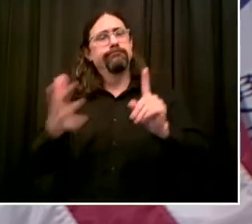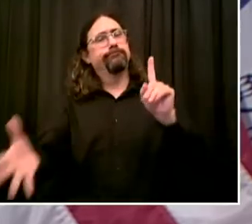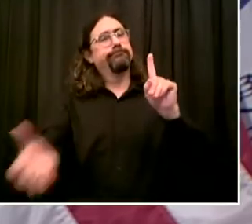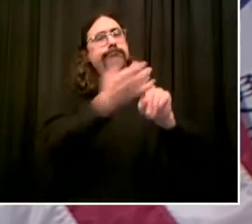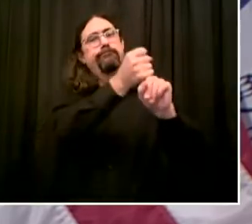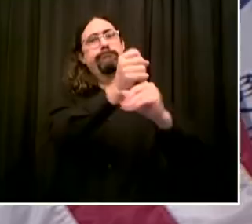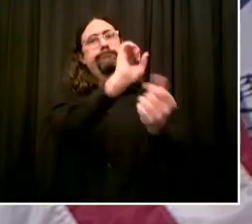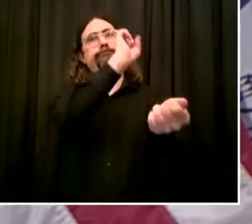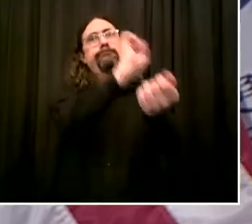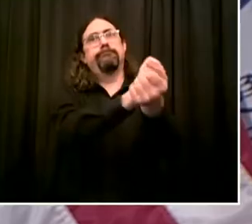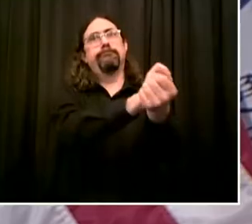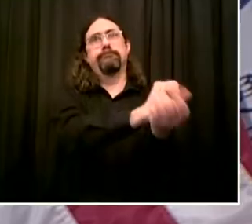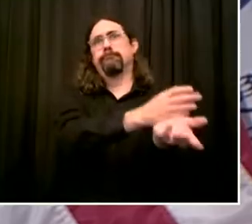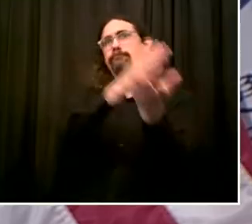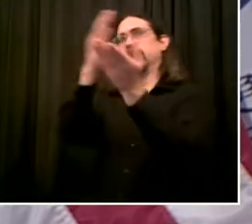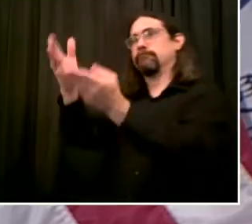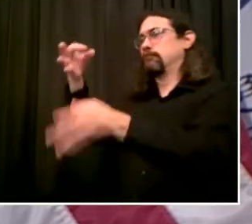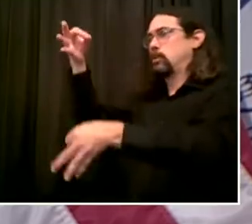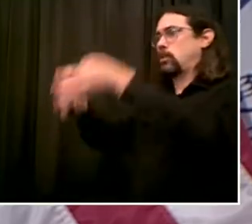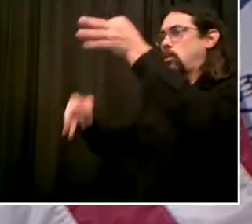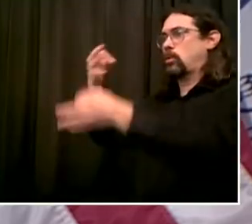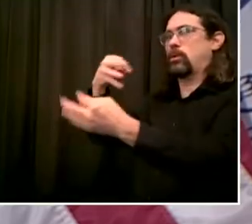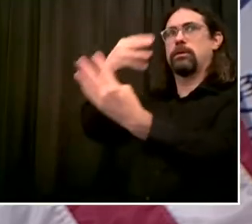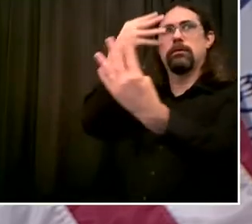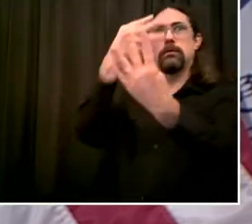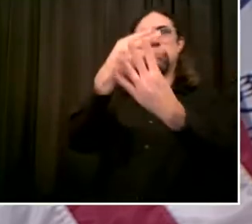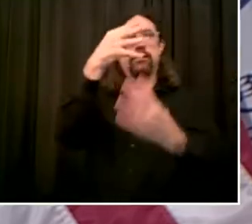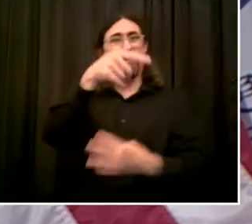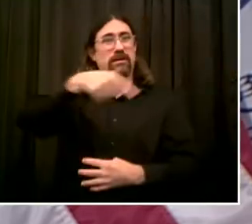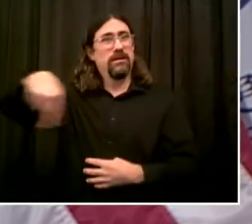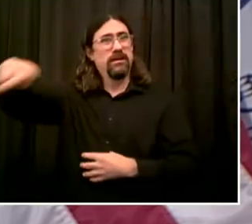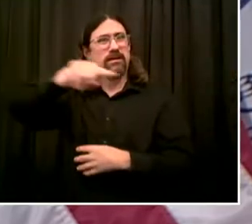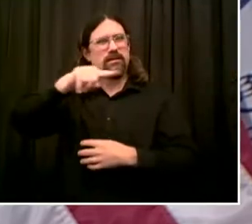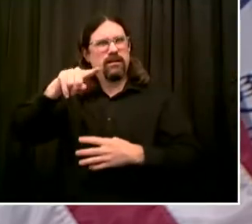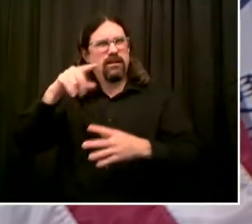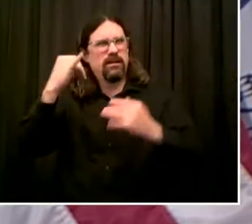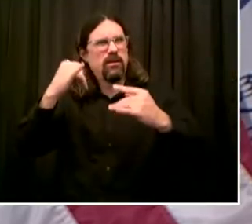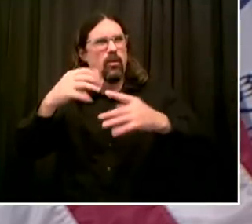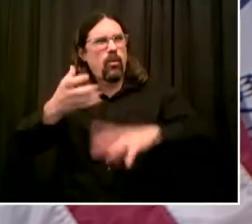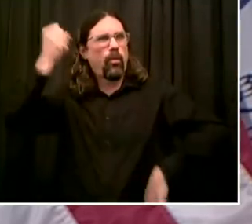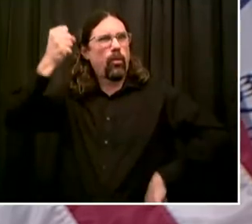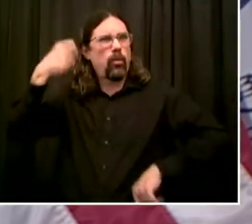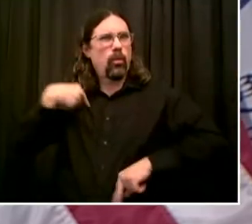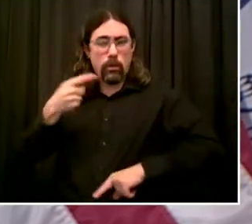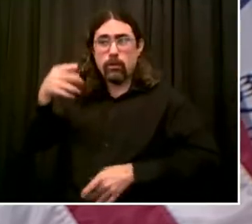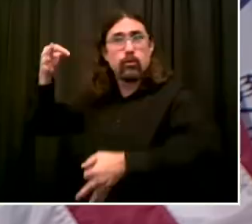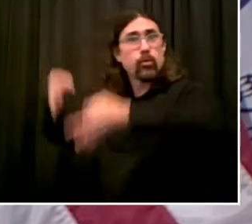SOMEONE IS ARRESTED THEY GO TO COURT AND SAY YOU NEED TO BE INCARCERATED, THAT WHO LETHING AHS ROBKEDON WN . IT CAN BE RESTORED AND I'M